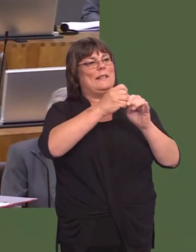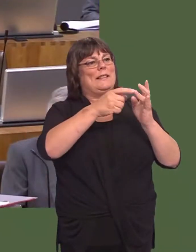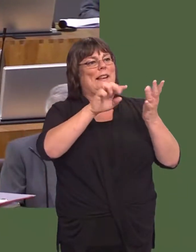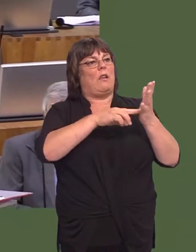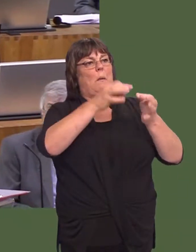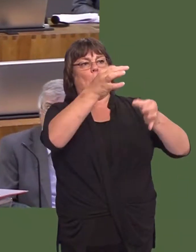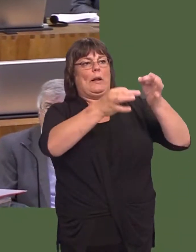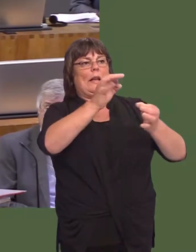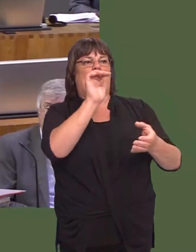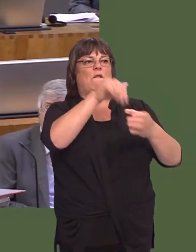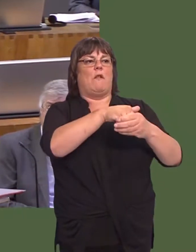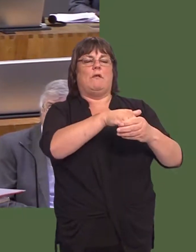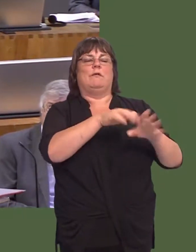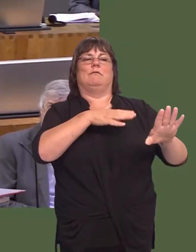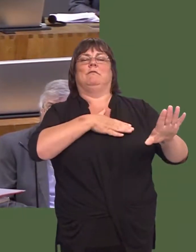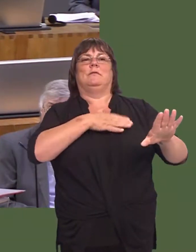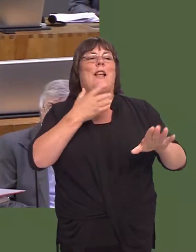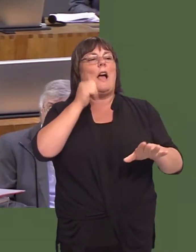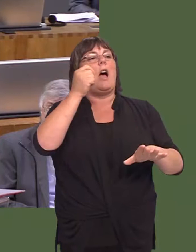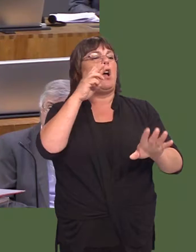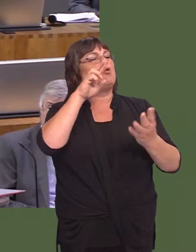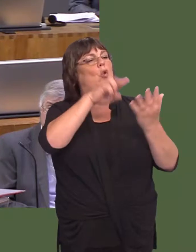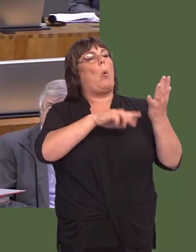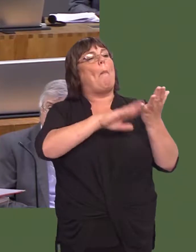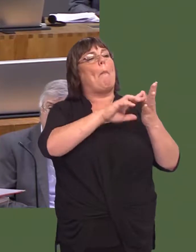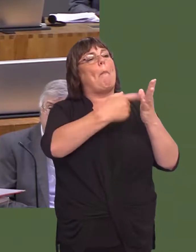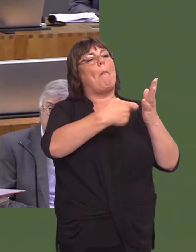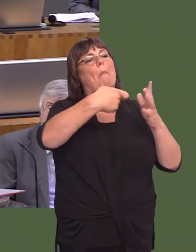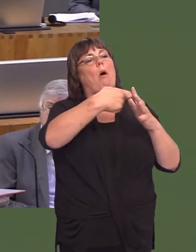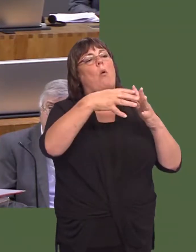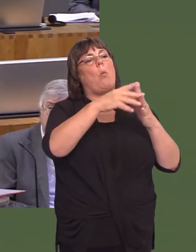I did see what Mark Williams has said since.